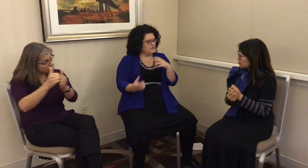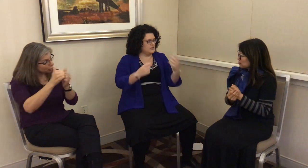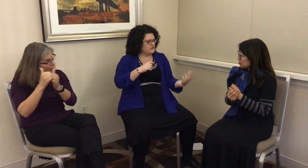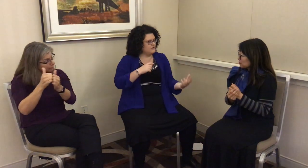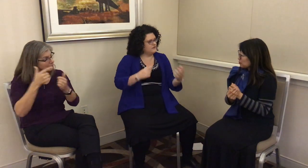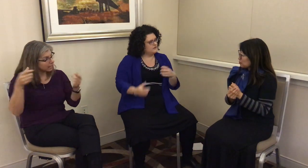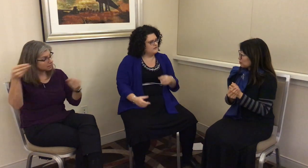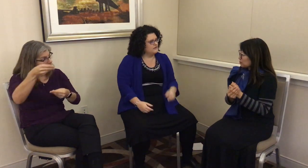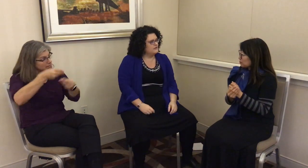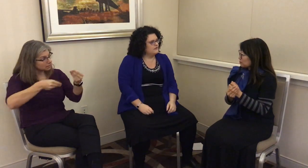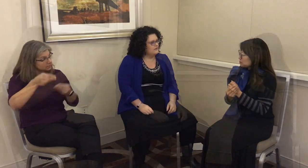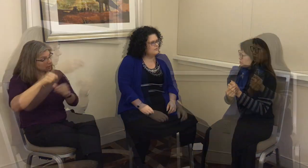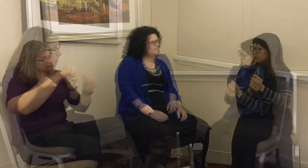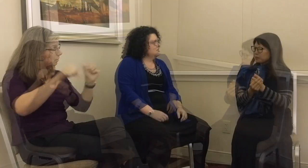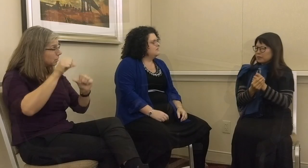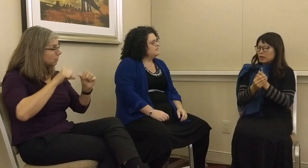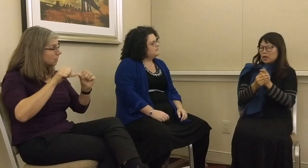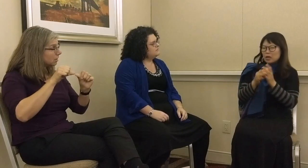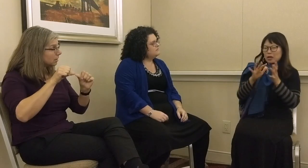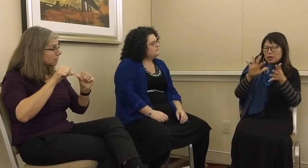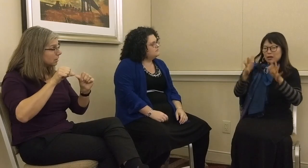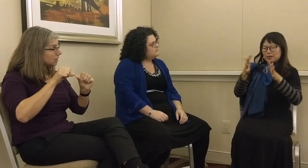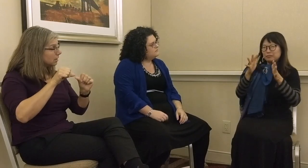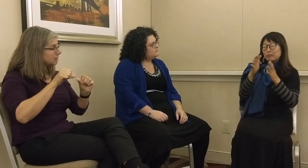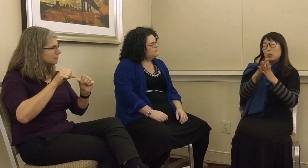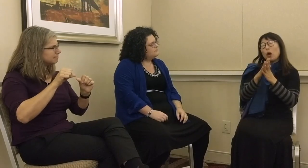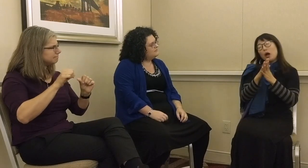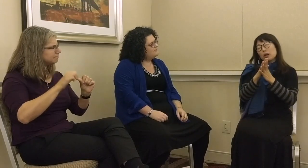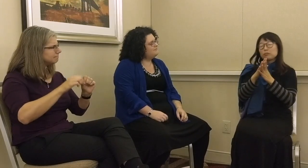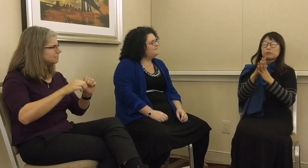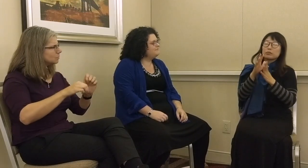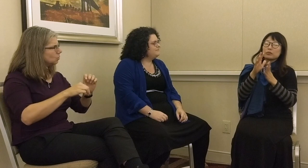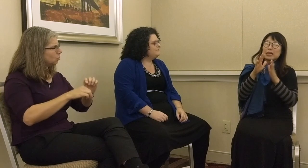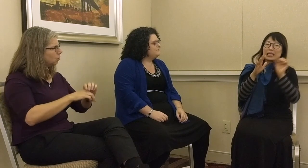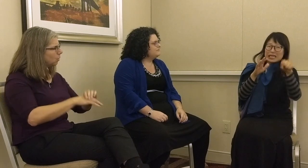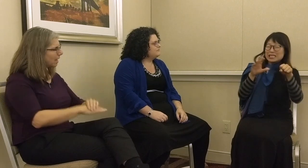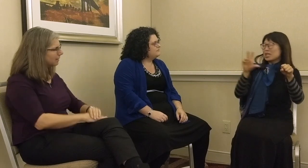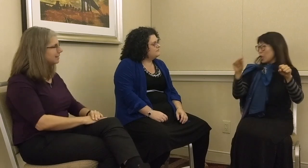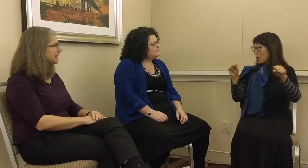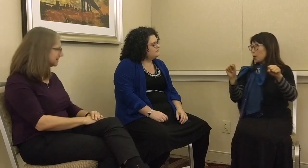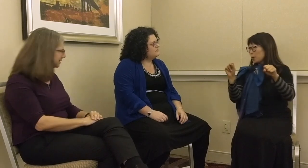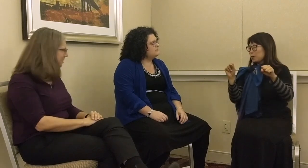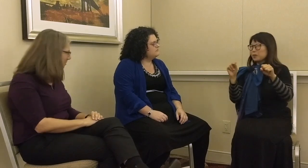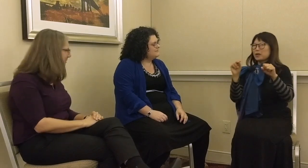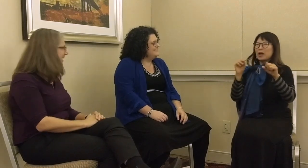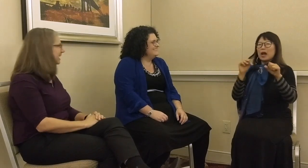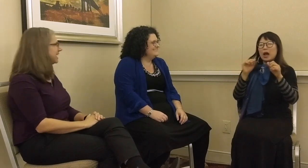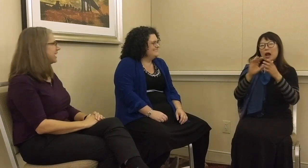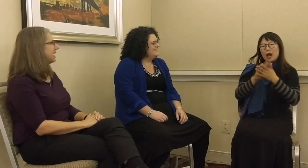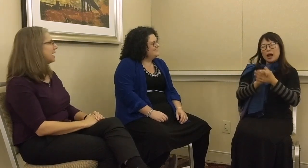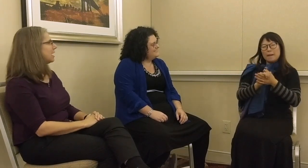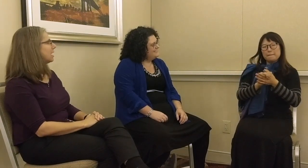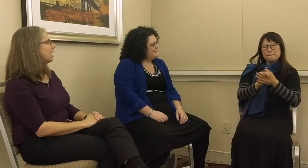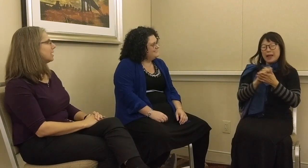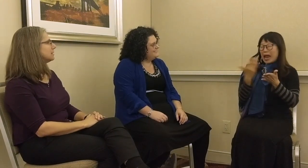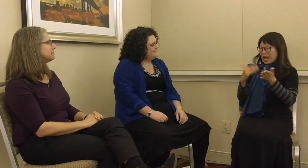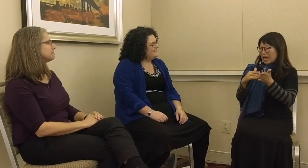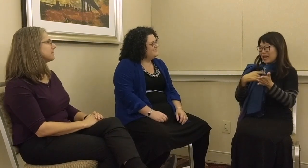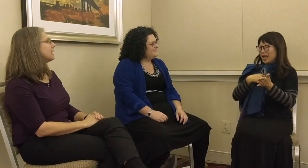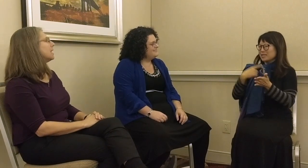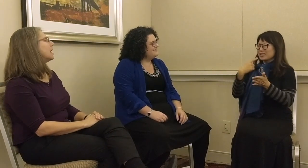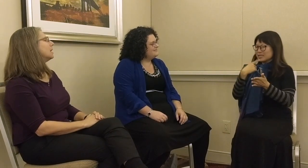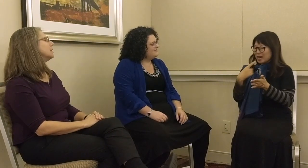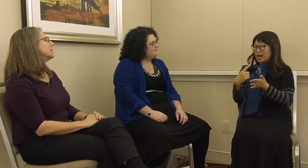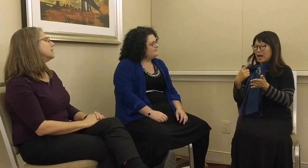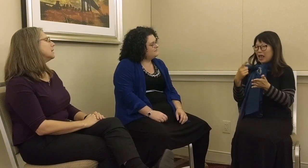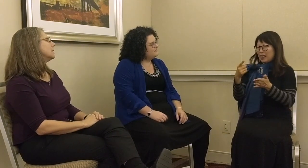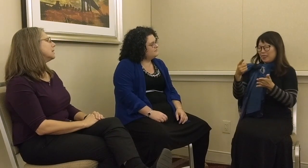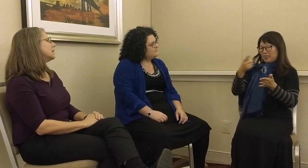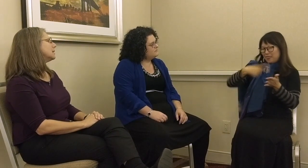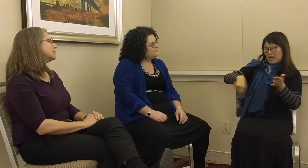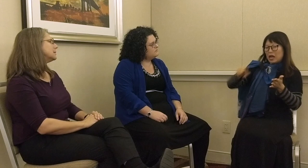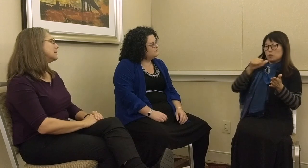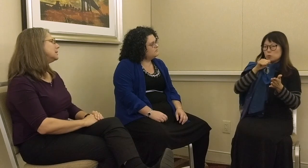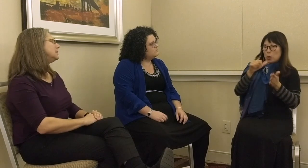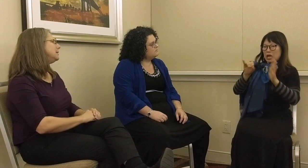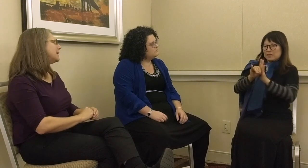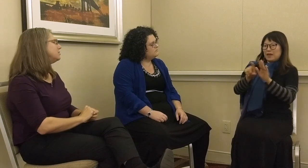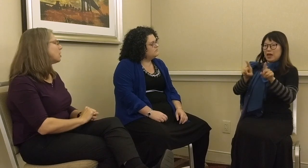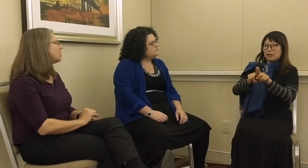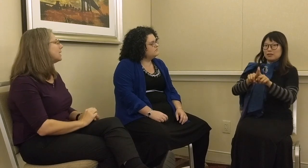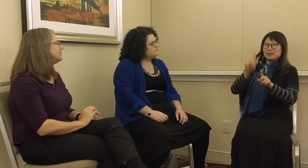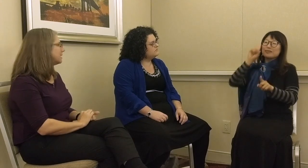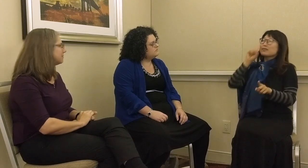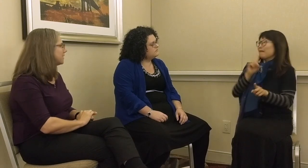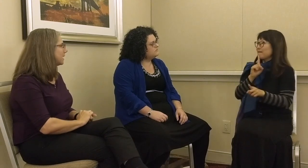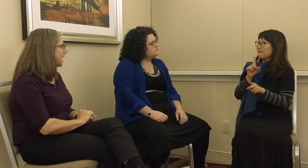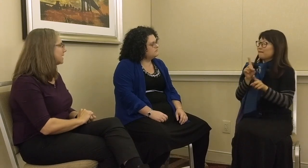into each other? L: Well, yes and no. They don’t identify